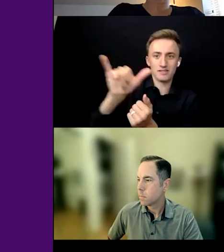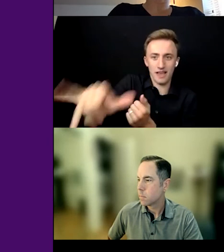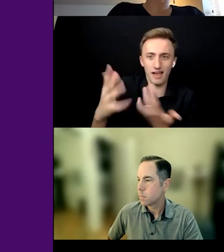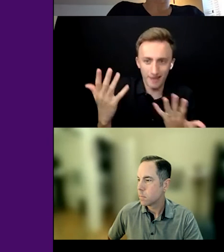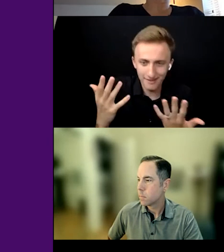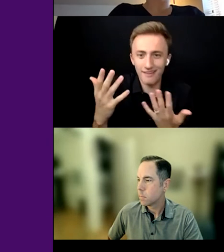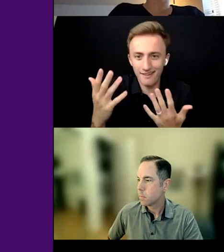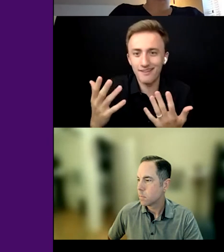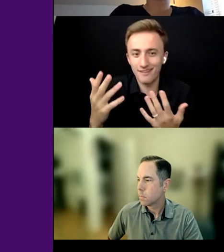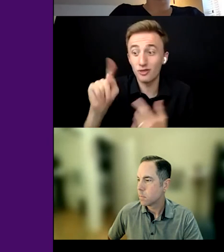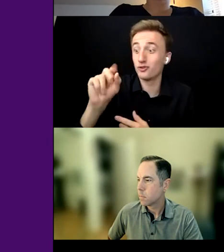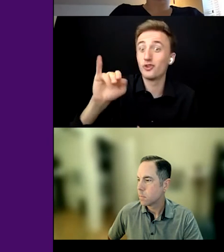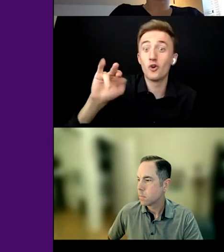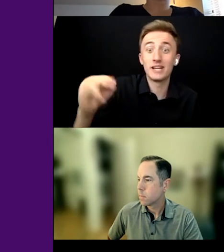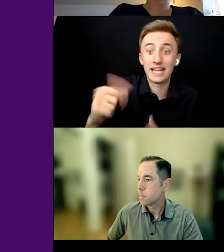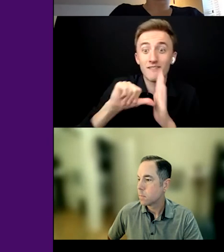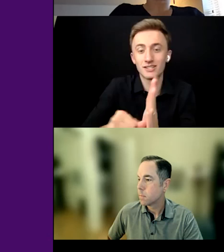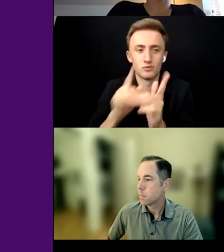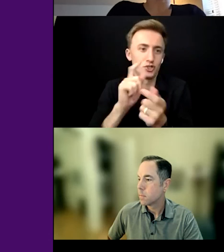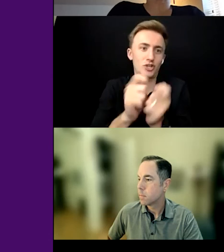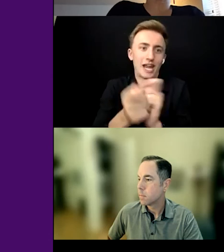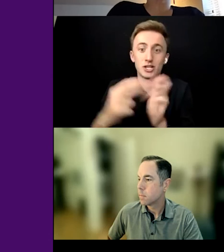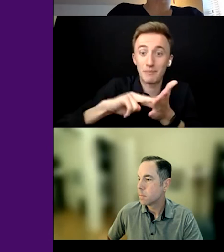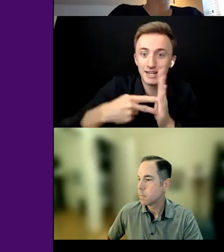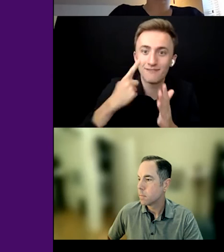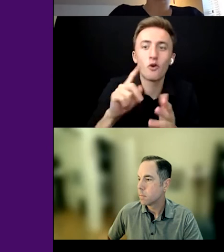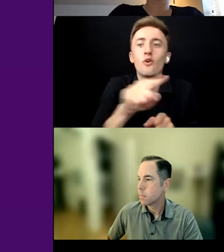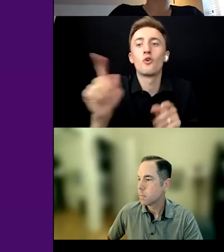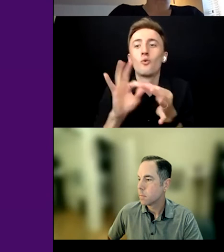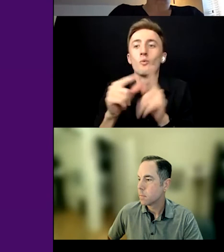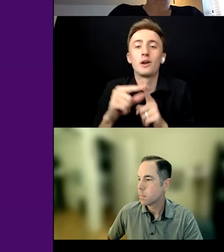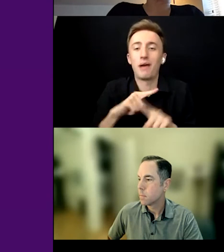emphasis changes the meanings of word, but I am not familiar enough with those languages to really